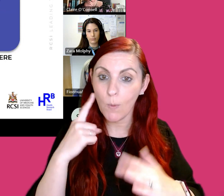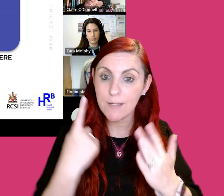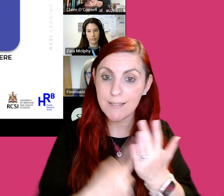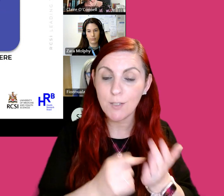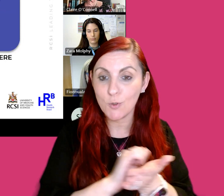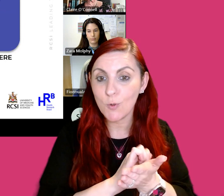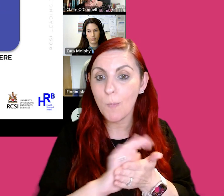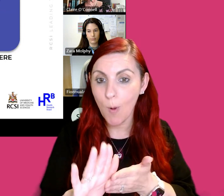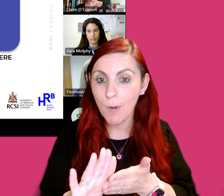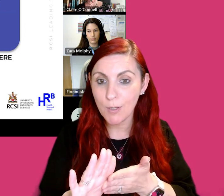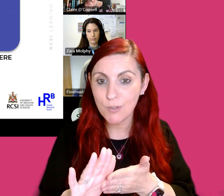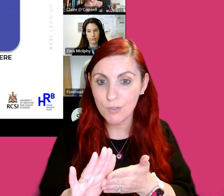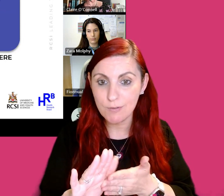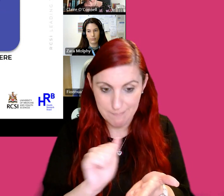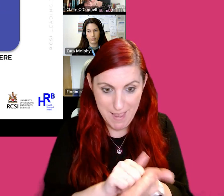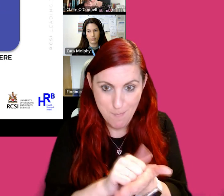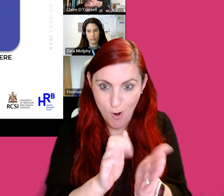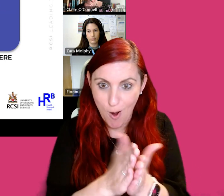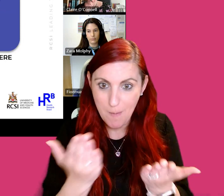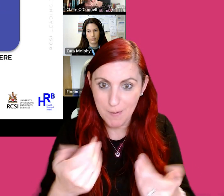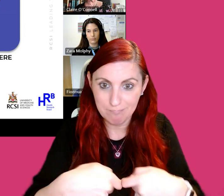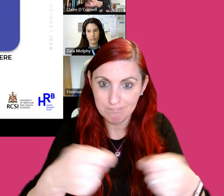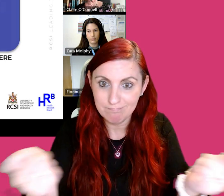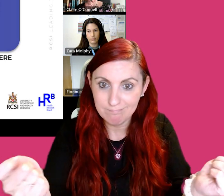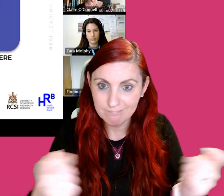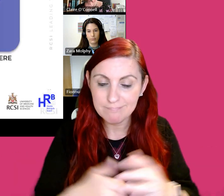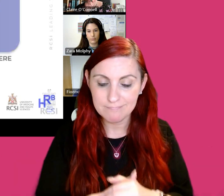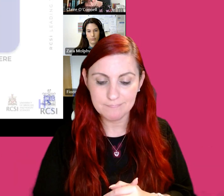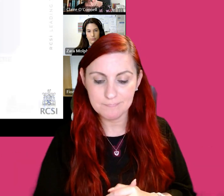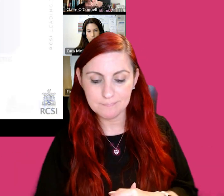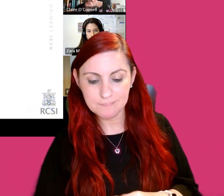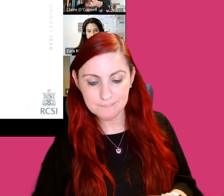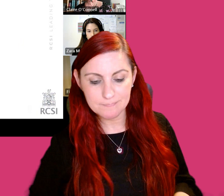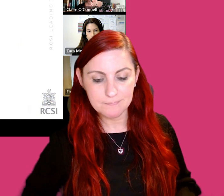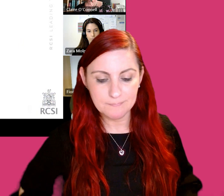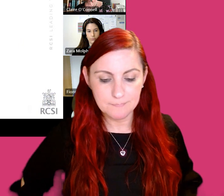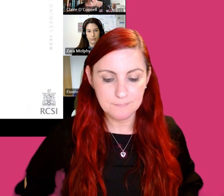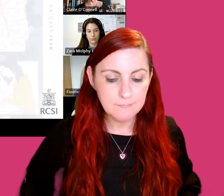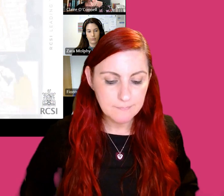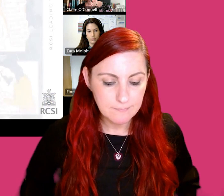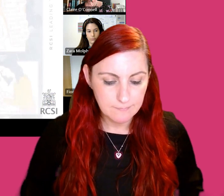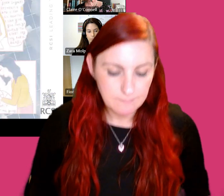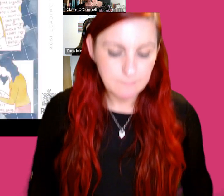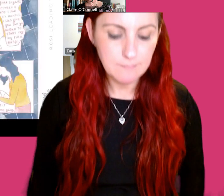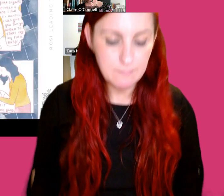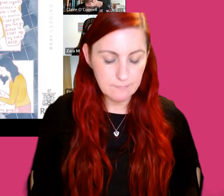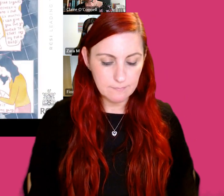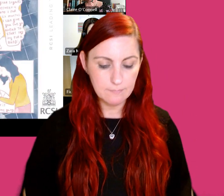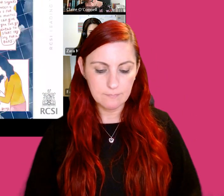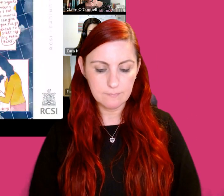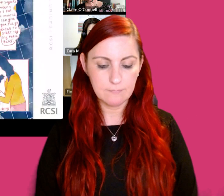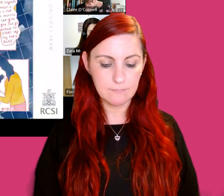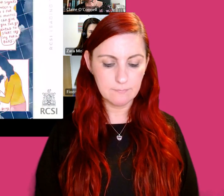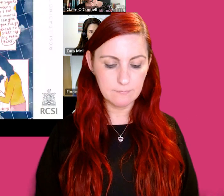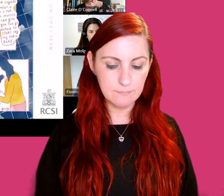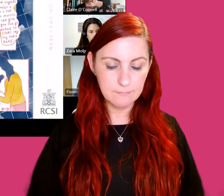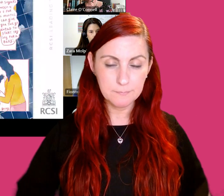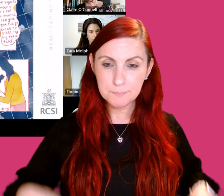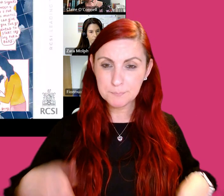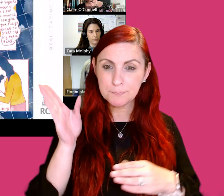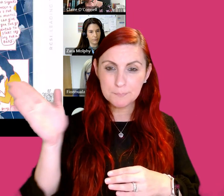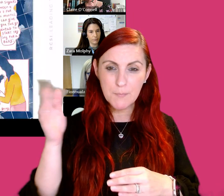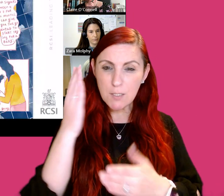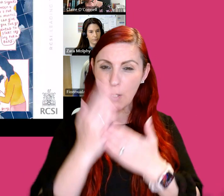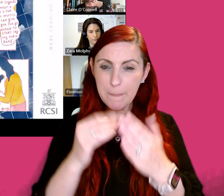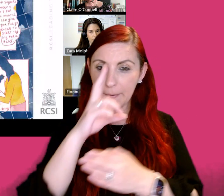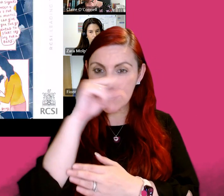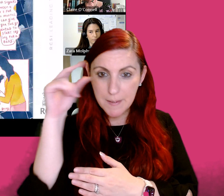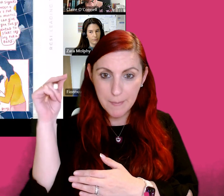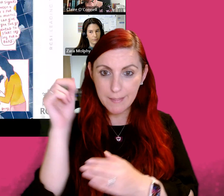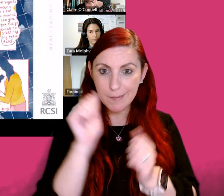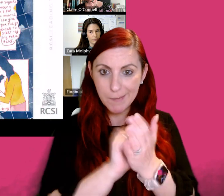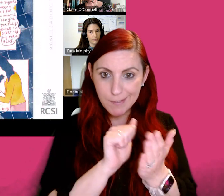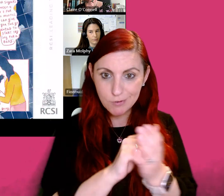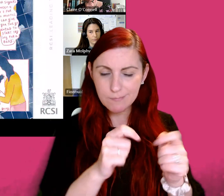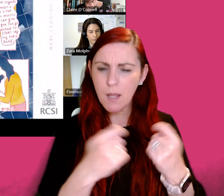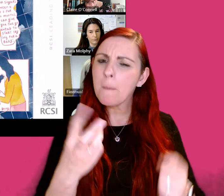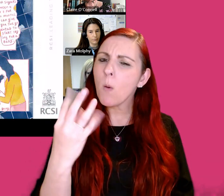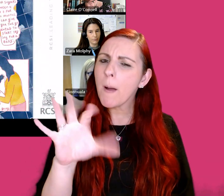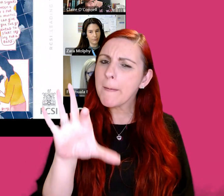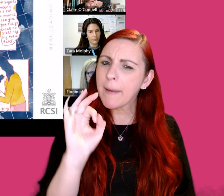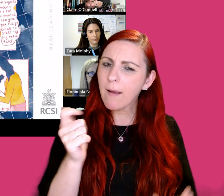phys a physical copy of the comic um so you can see some of the pages uh why a comic well um